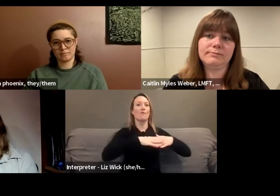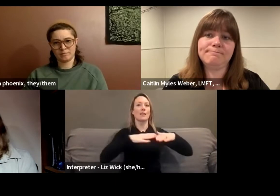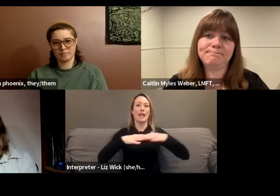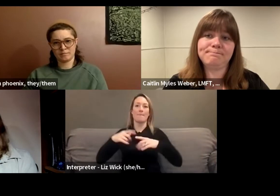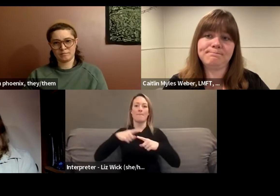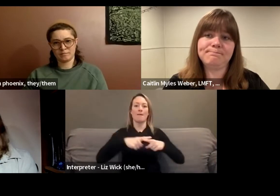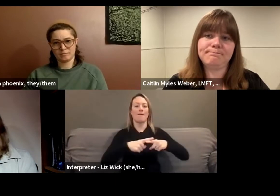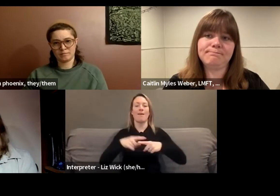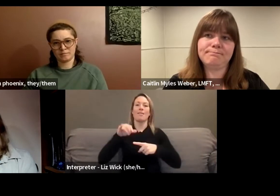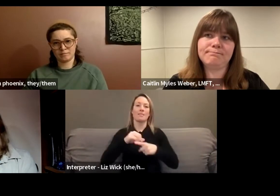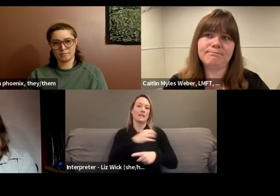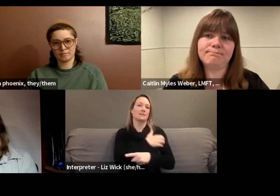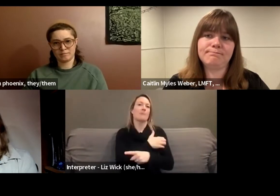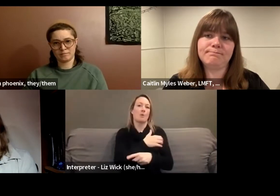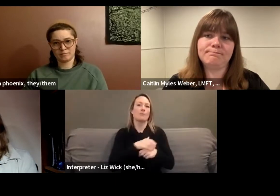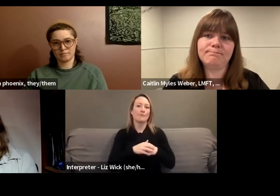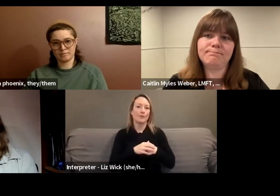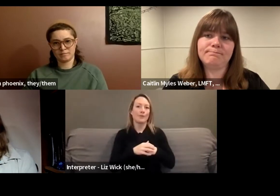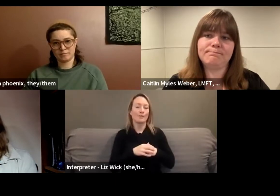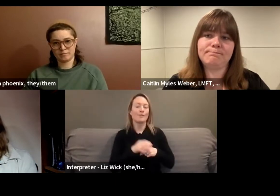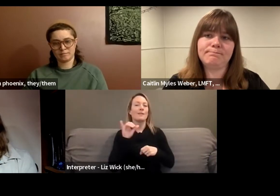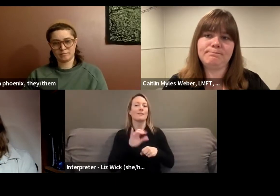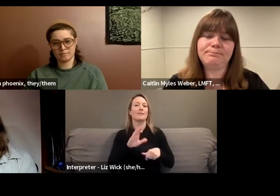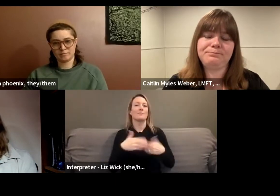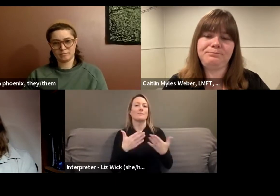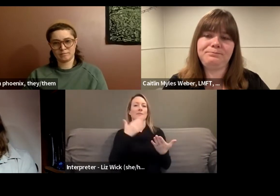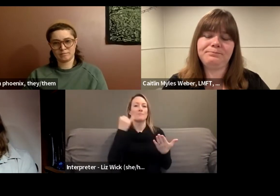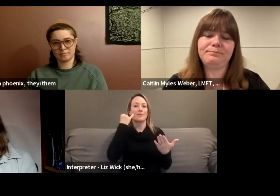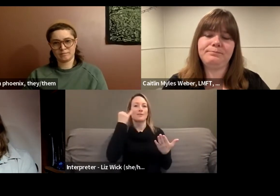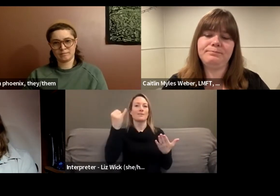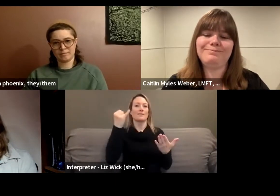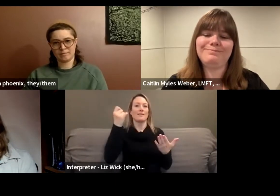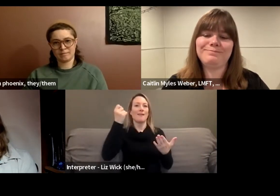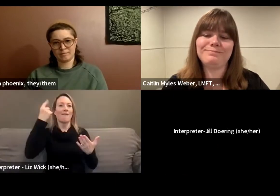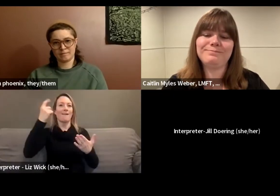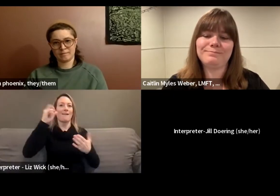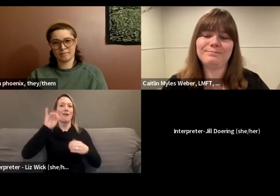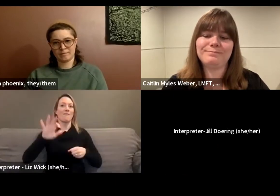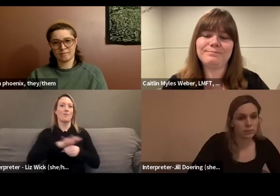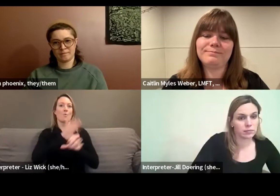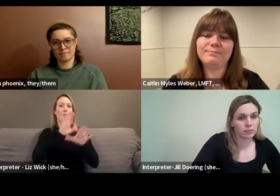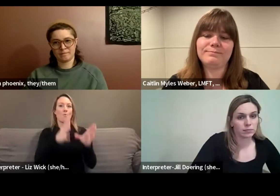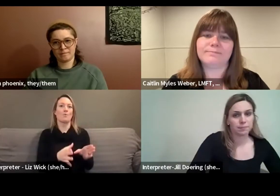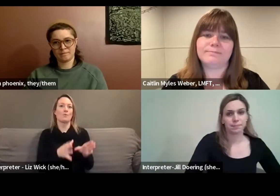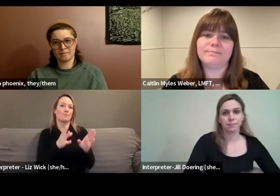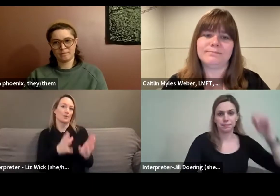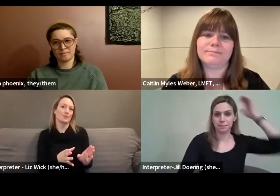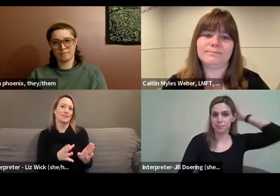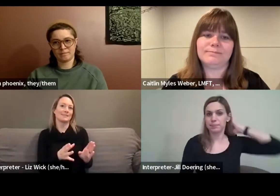It gets us a better understanding of the whole person. Excellent, thank you.